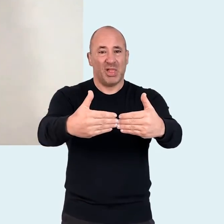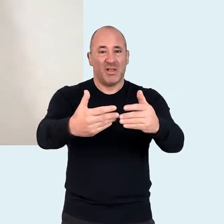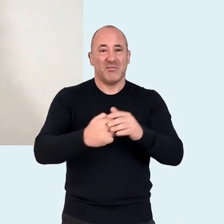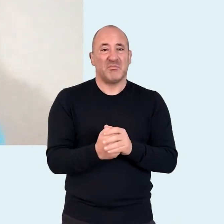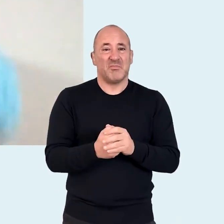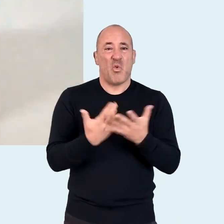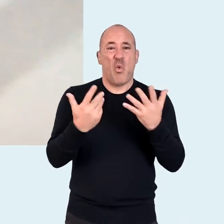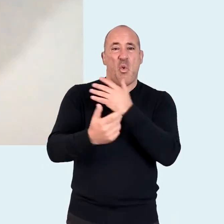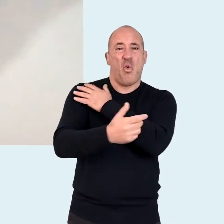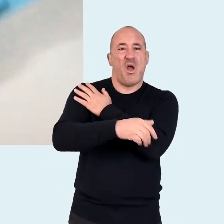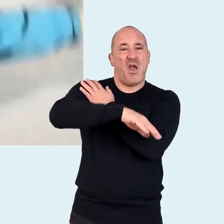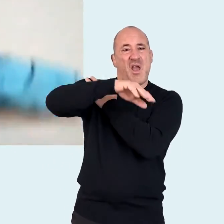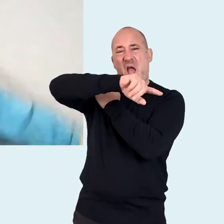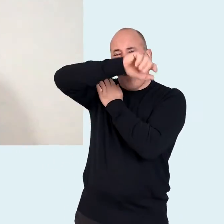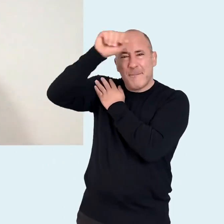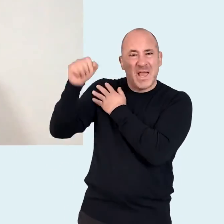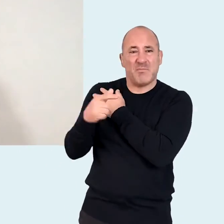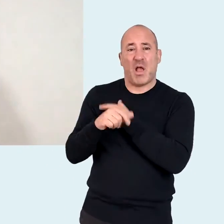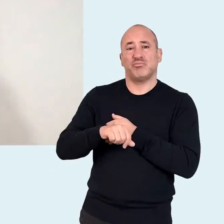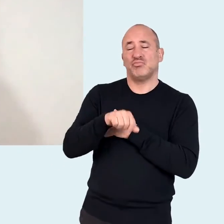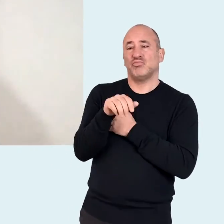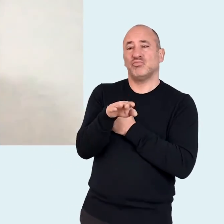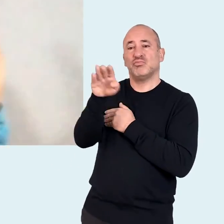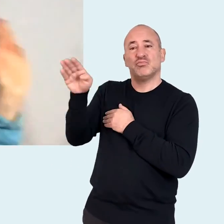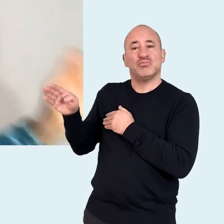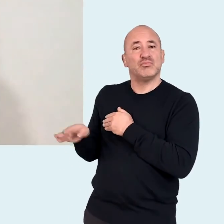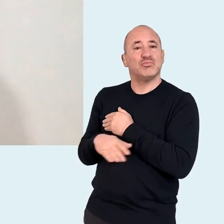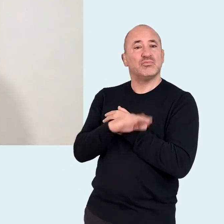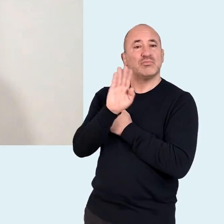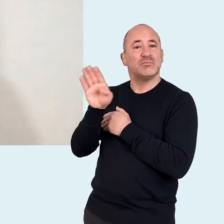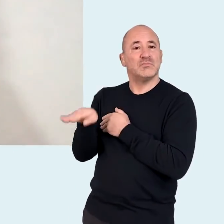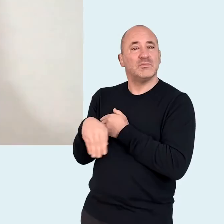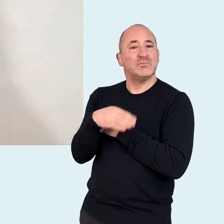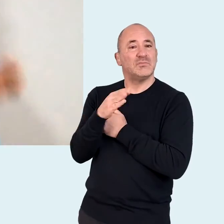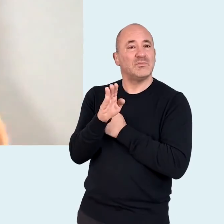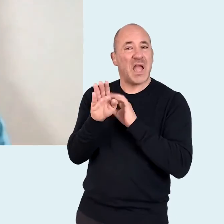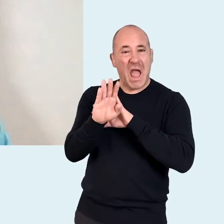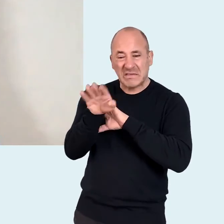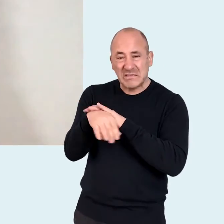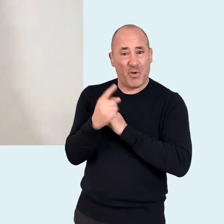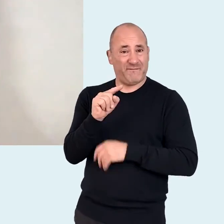side." Instead of big arm circles, we might just do lower arm circle. It might just be